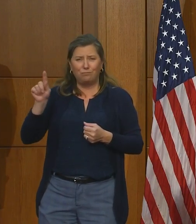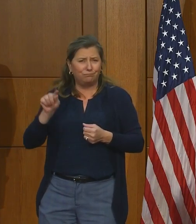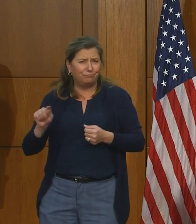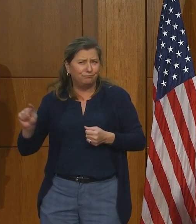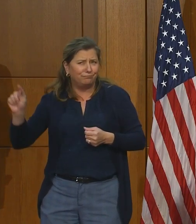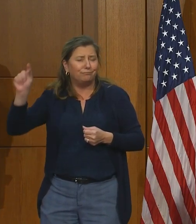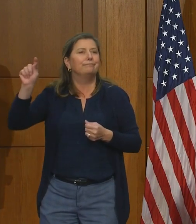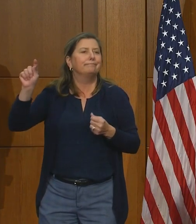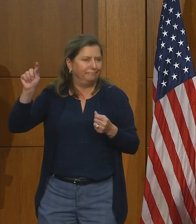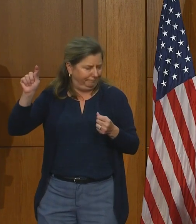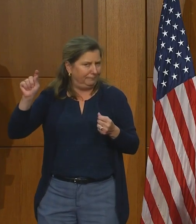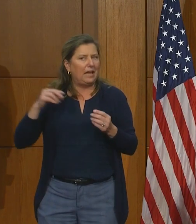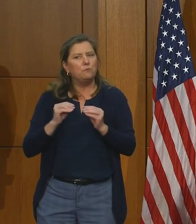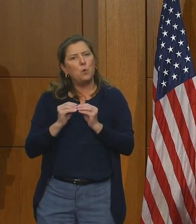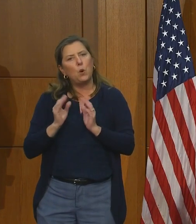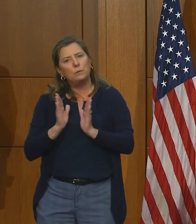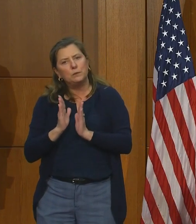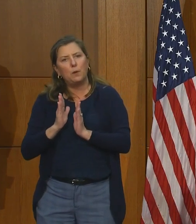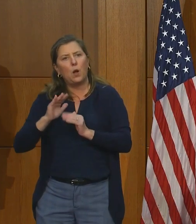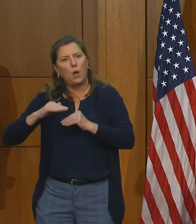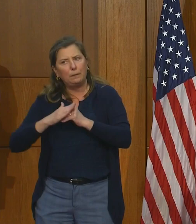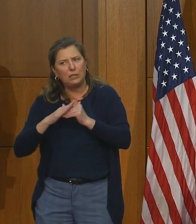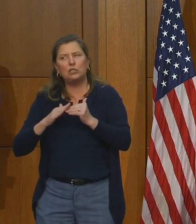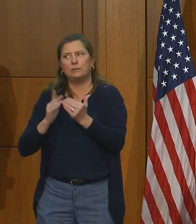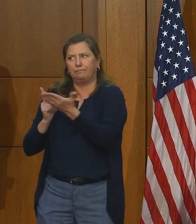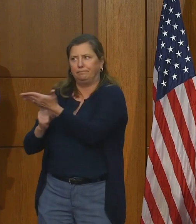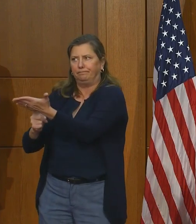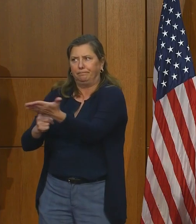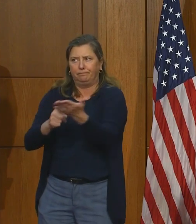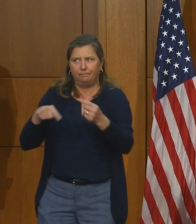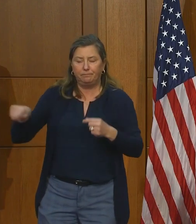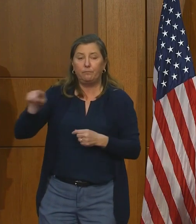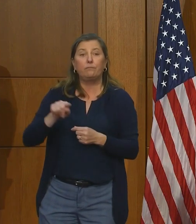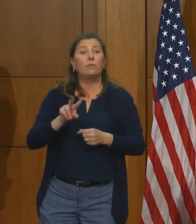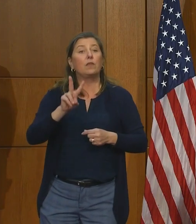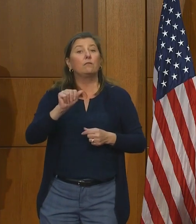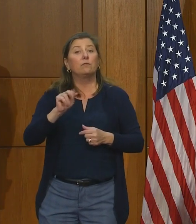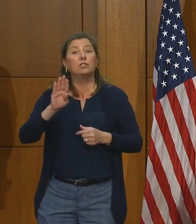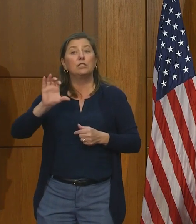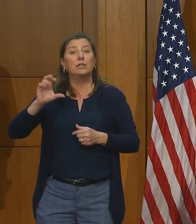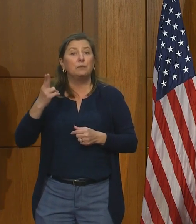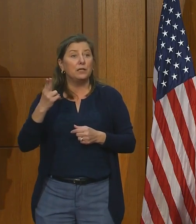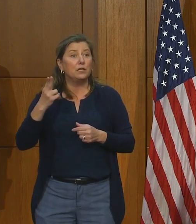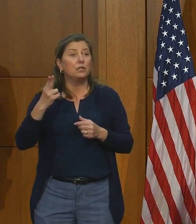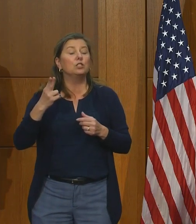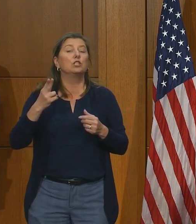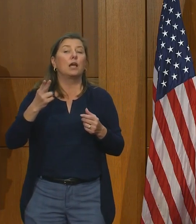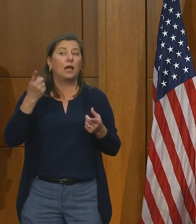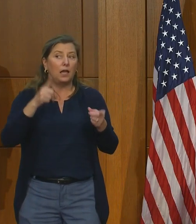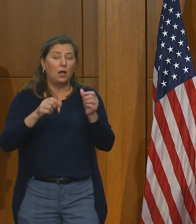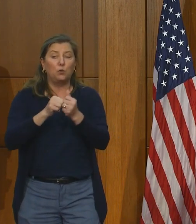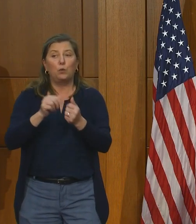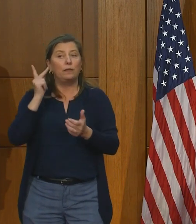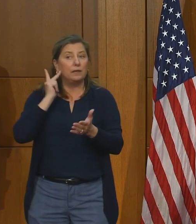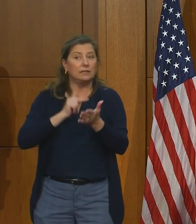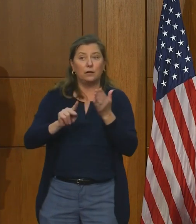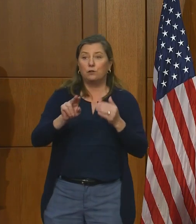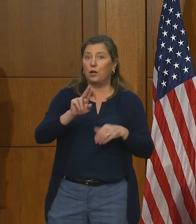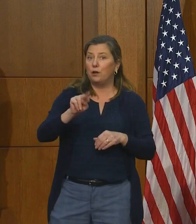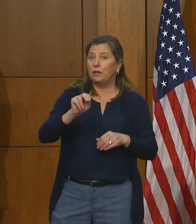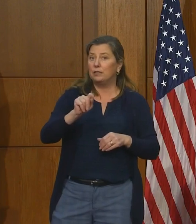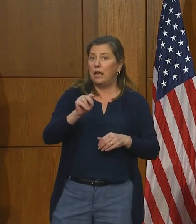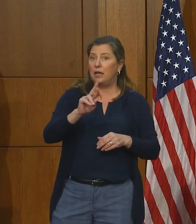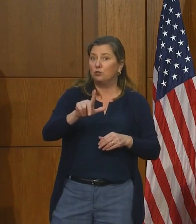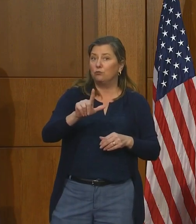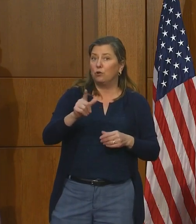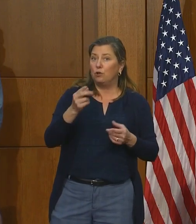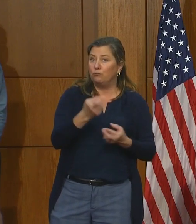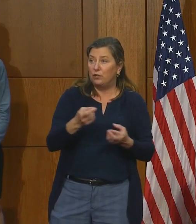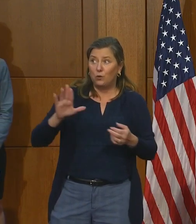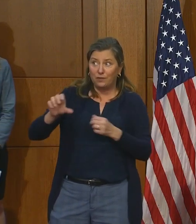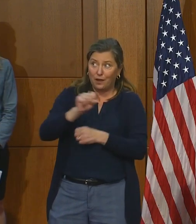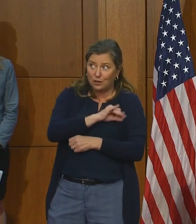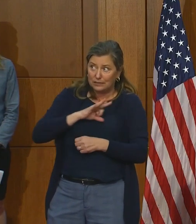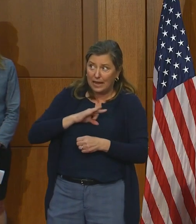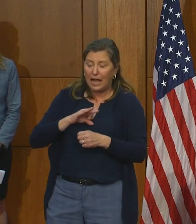SO. VIRGINIA BEACH- WITH OUR